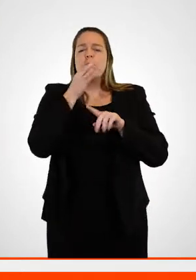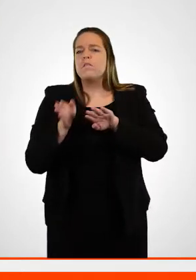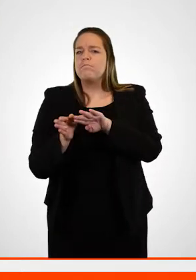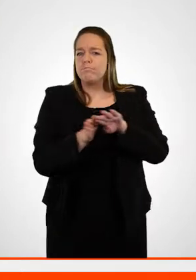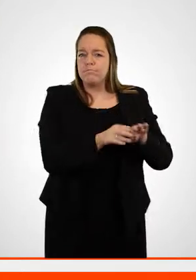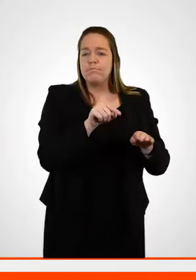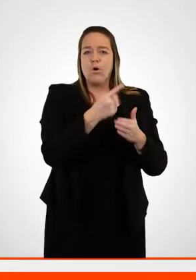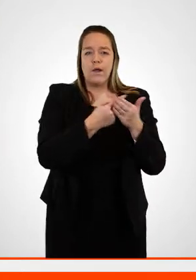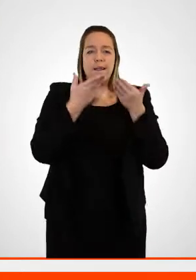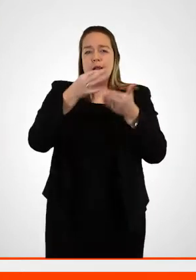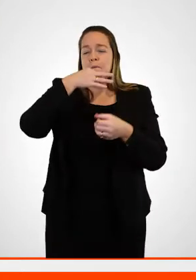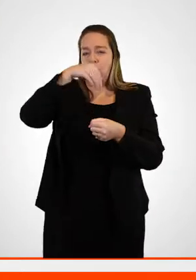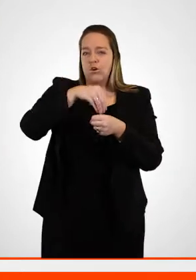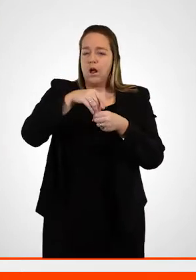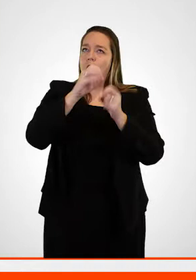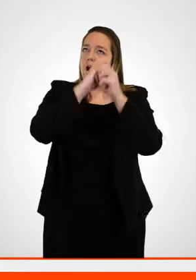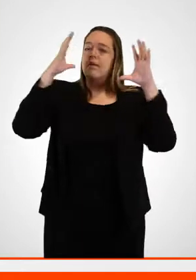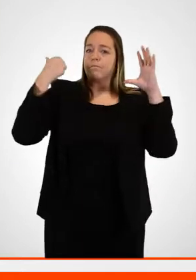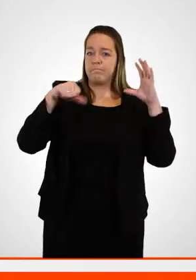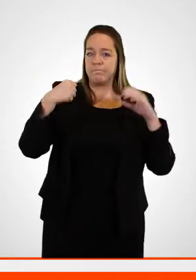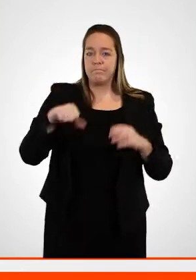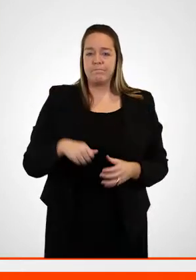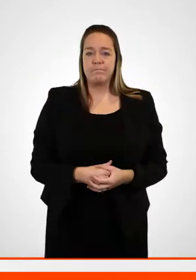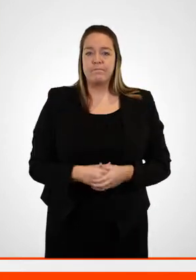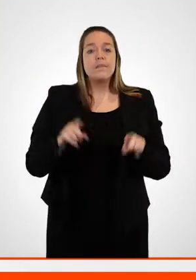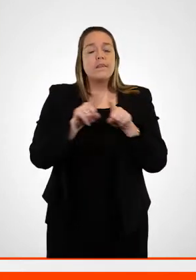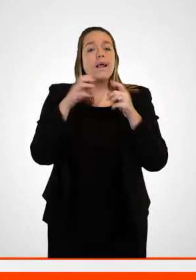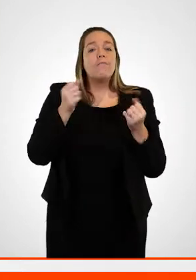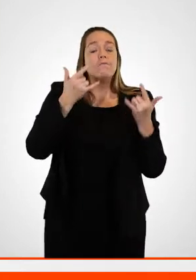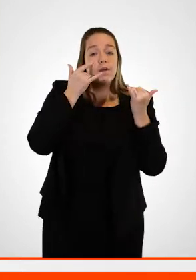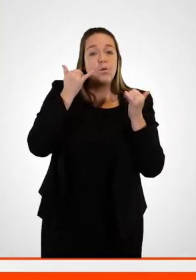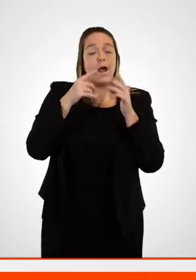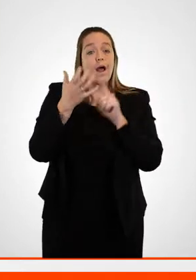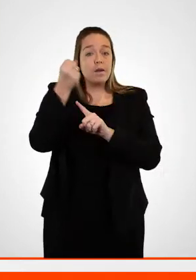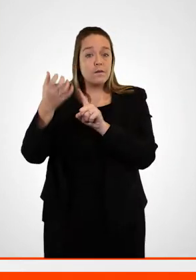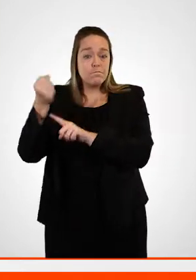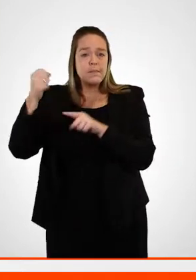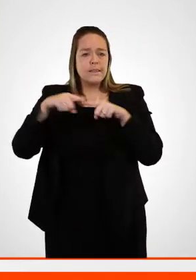It's just to kind of contextualise this a little bit for you. And we also evaluated outcomes in multiple domains,